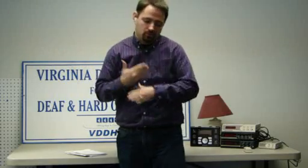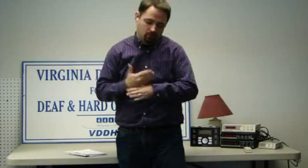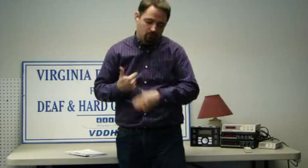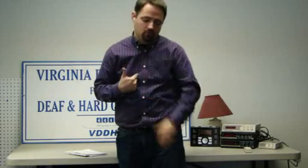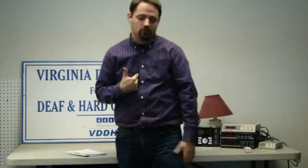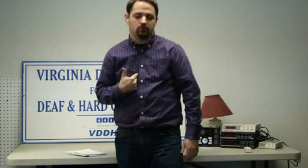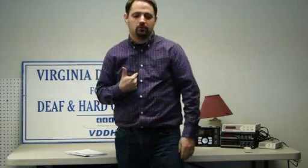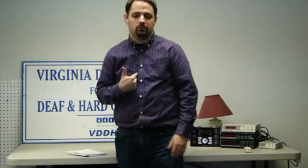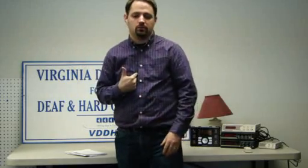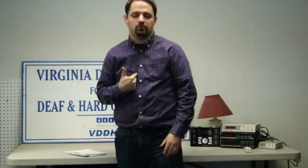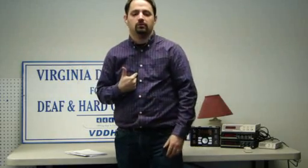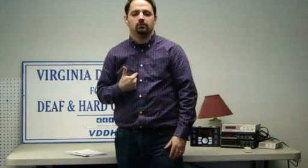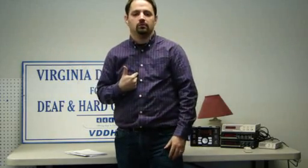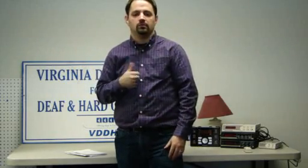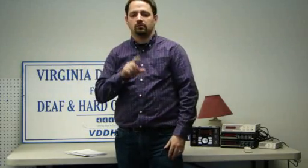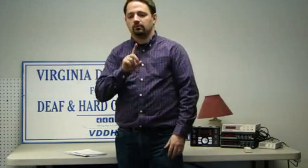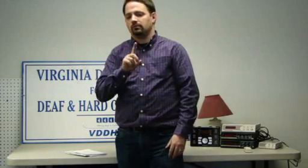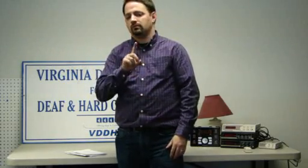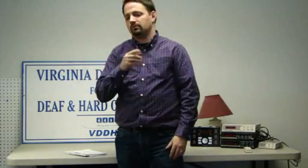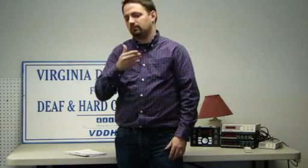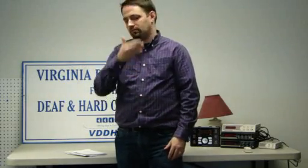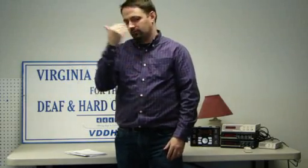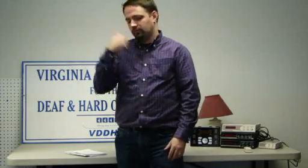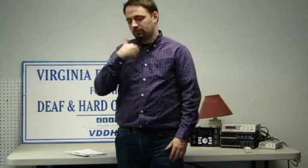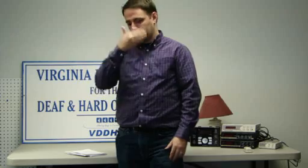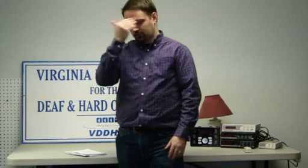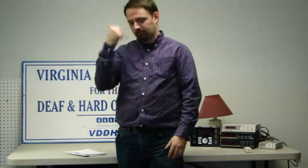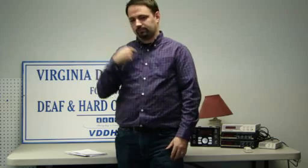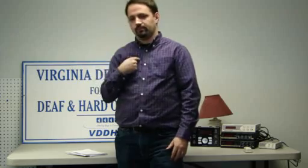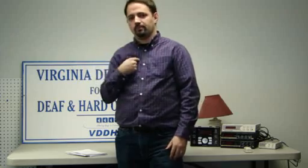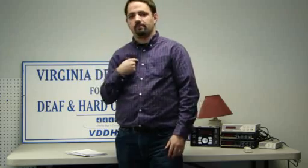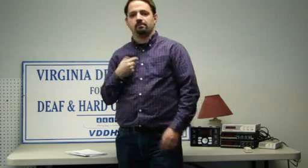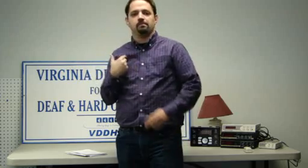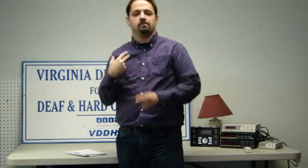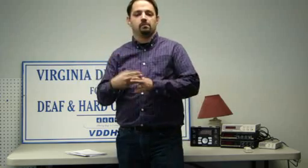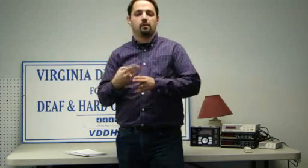about a problem that's bothering me Before I forget, my name is